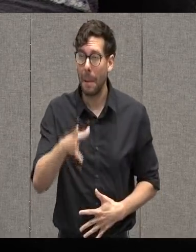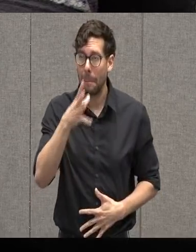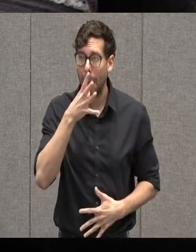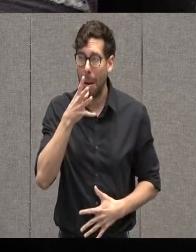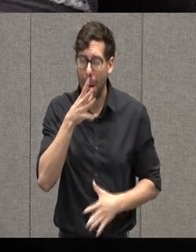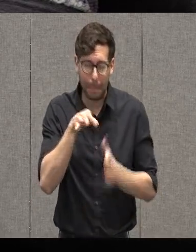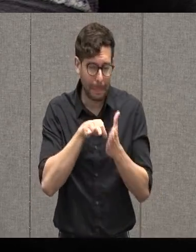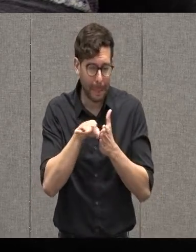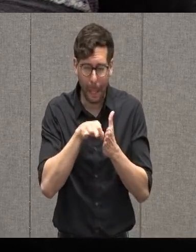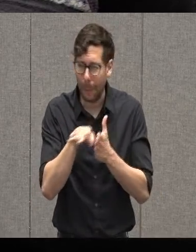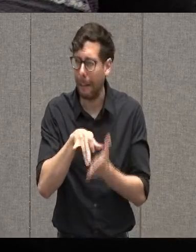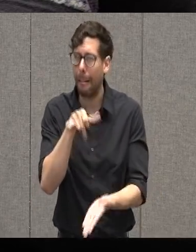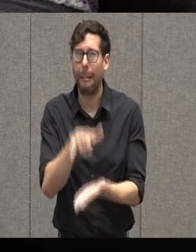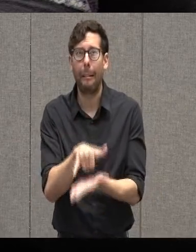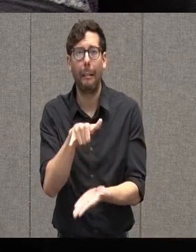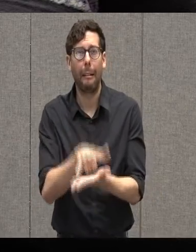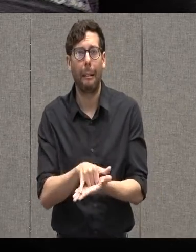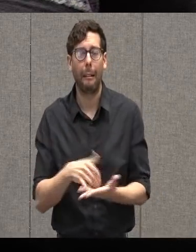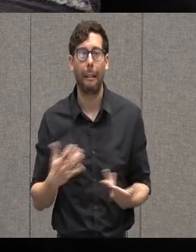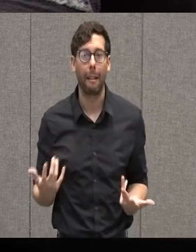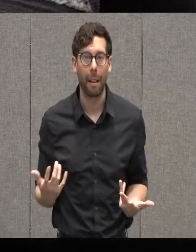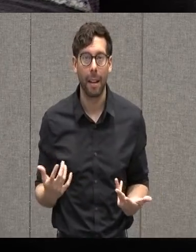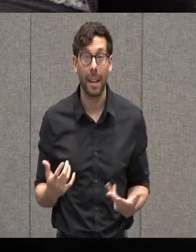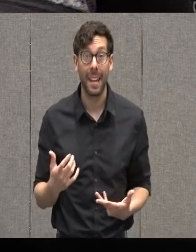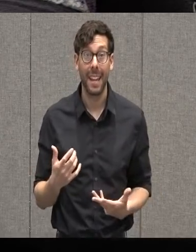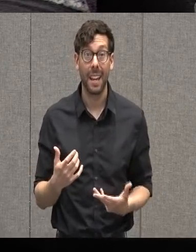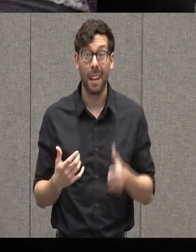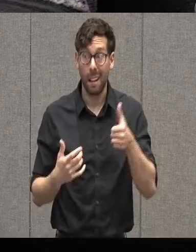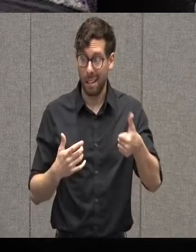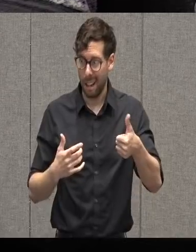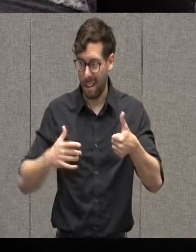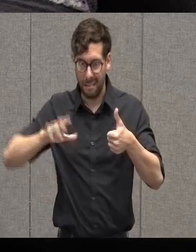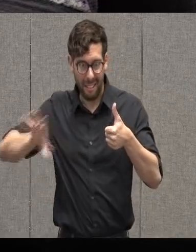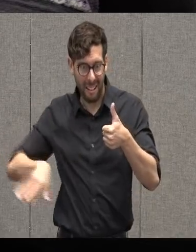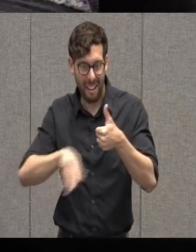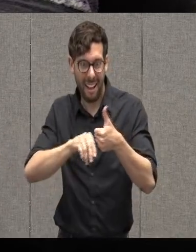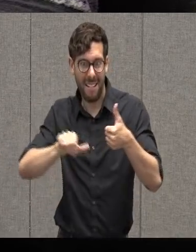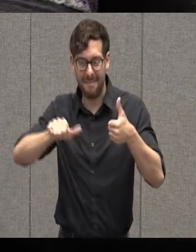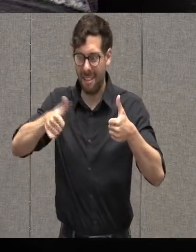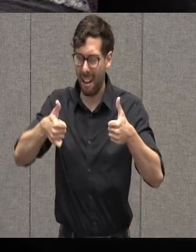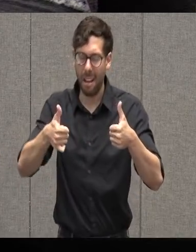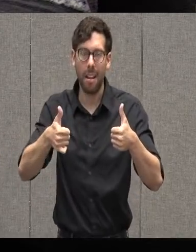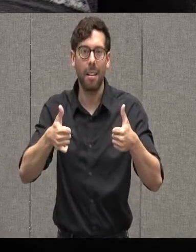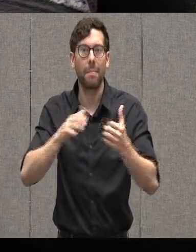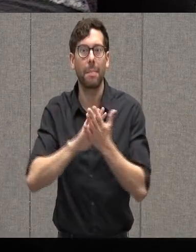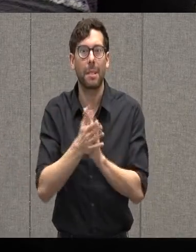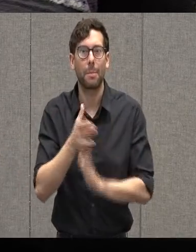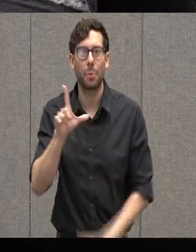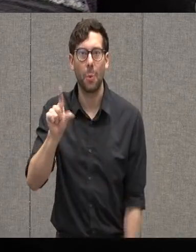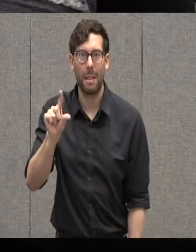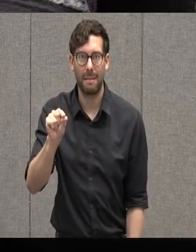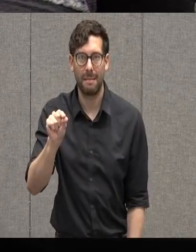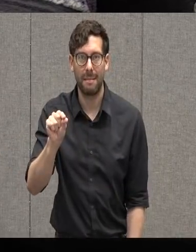10 more make 20, and monsters amount.